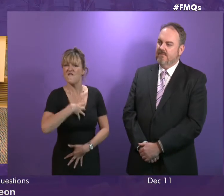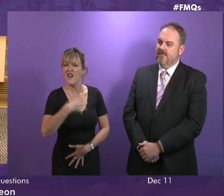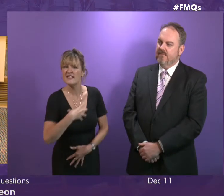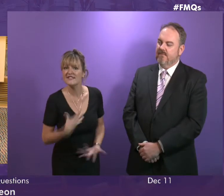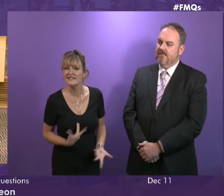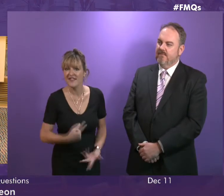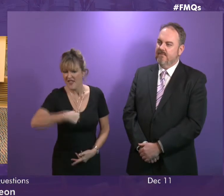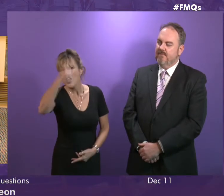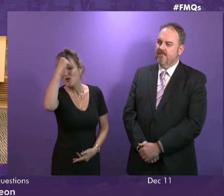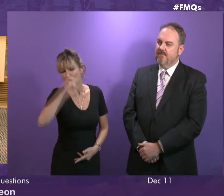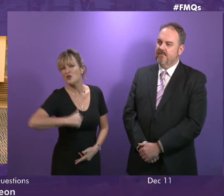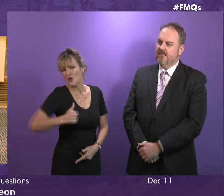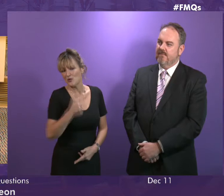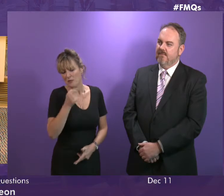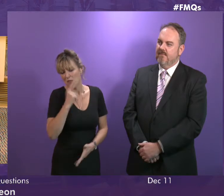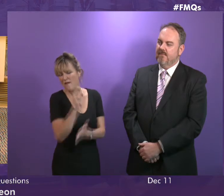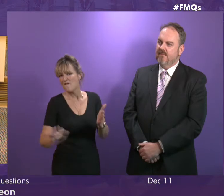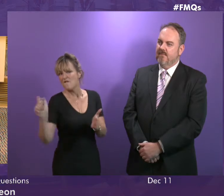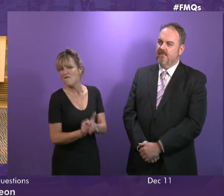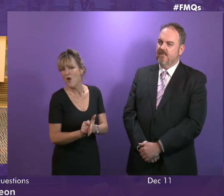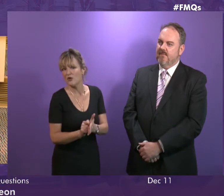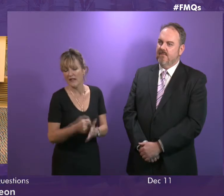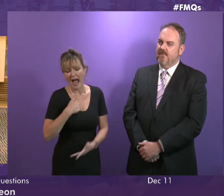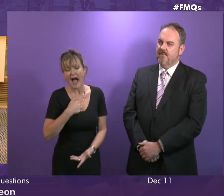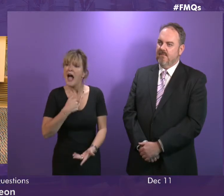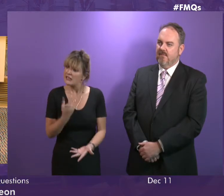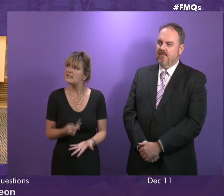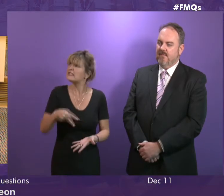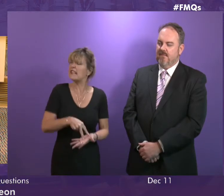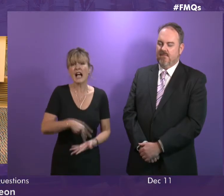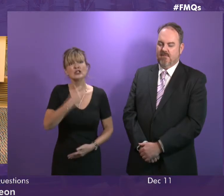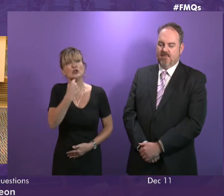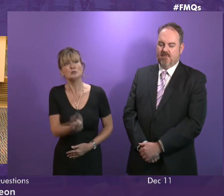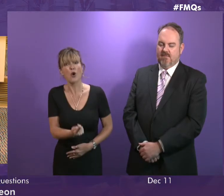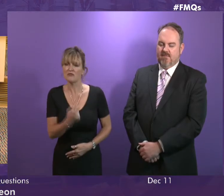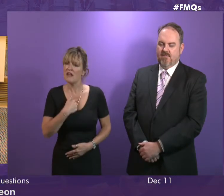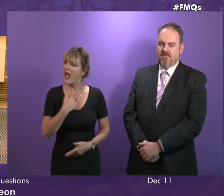verdict of the Scottish people. I stand for choice. On Friday morning, we can wake up